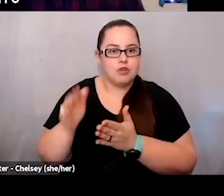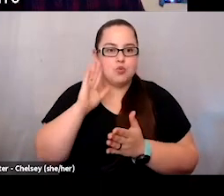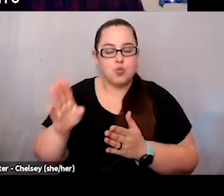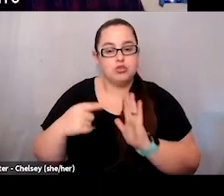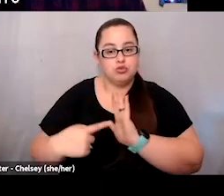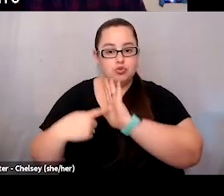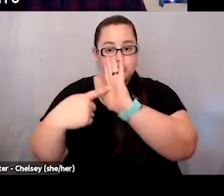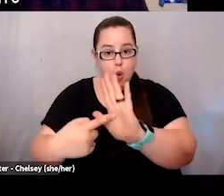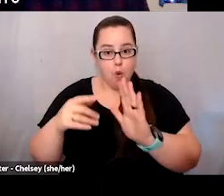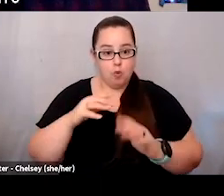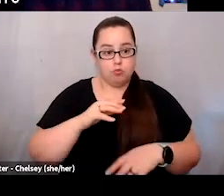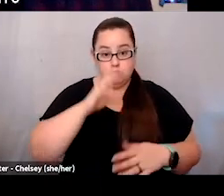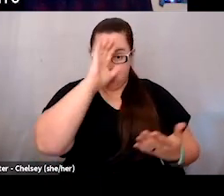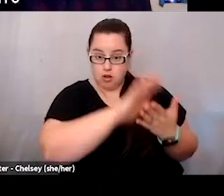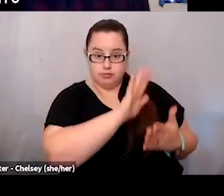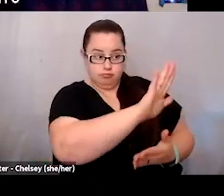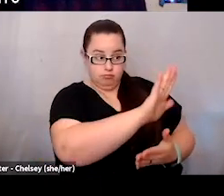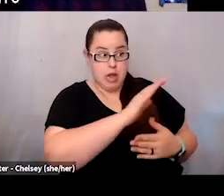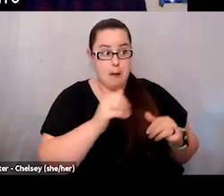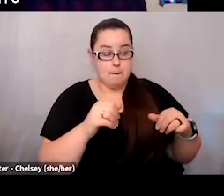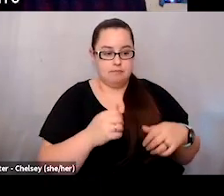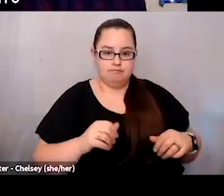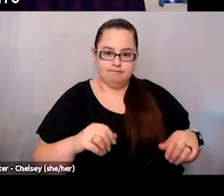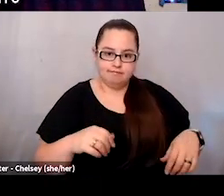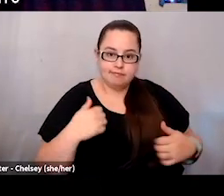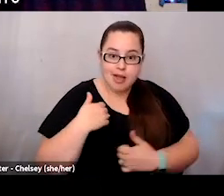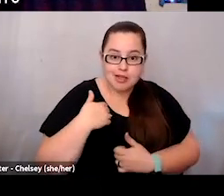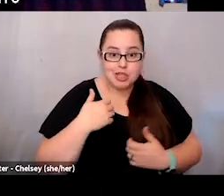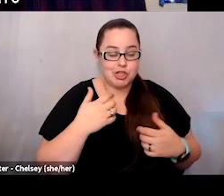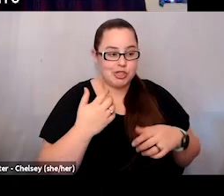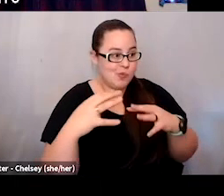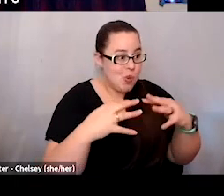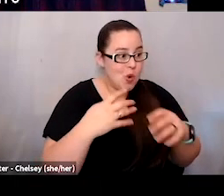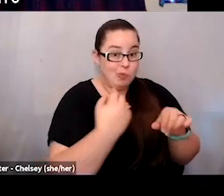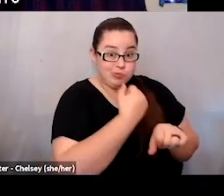in her dresses that she would make. And this dress right here is in honor of her